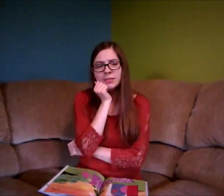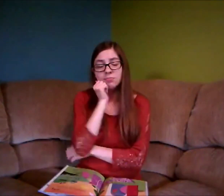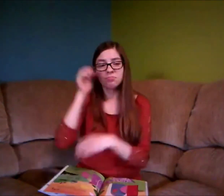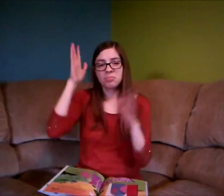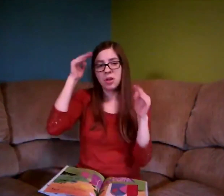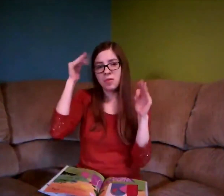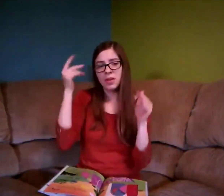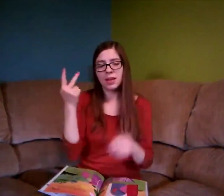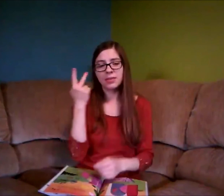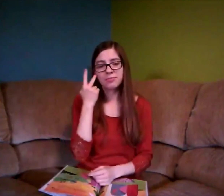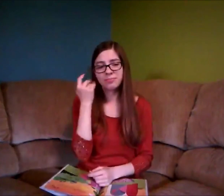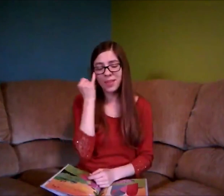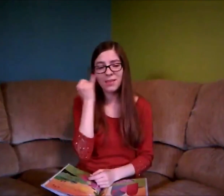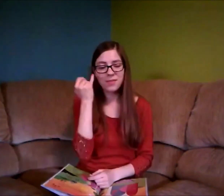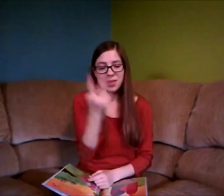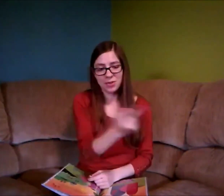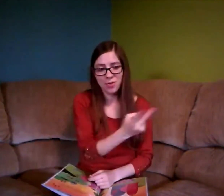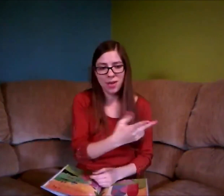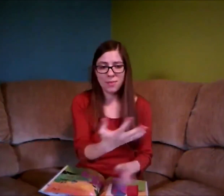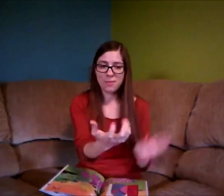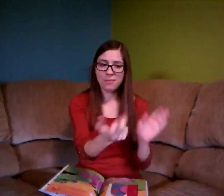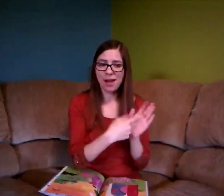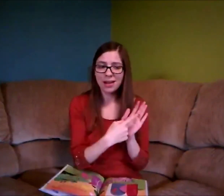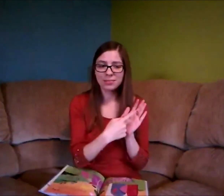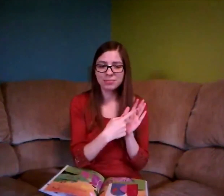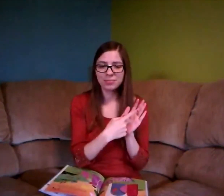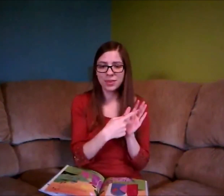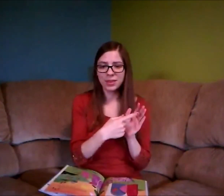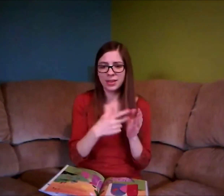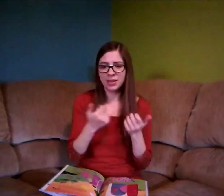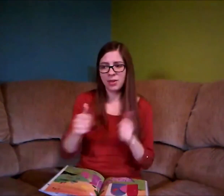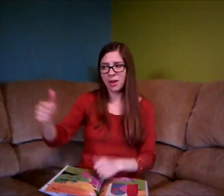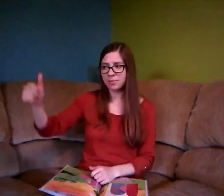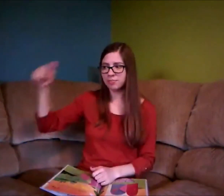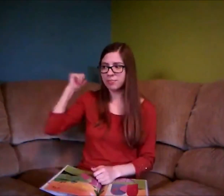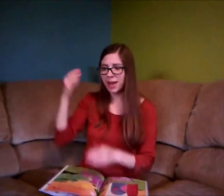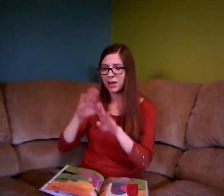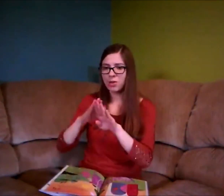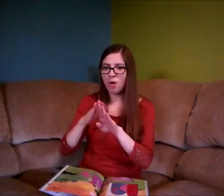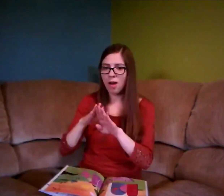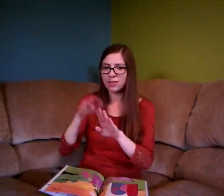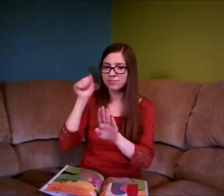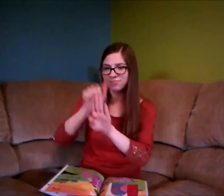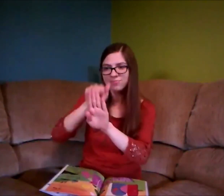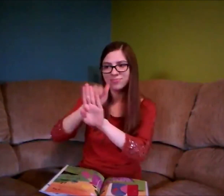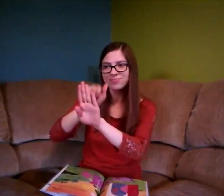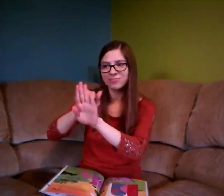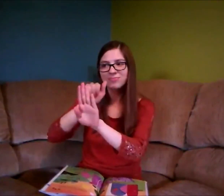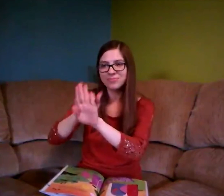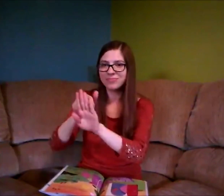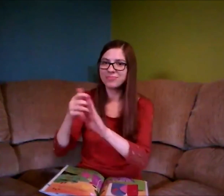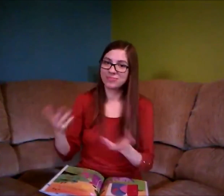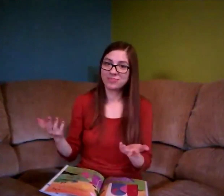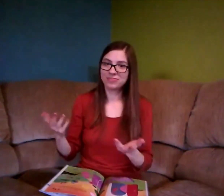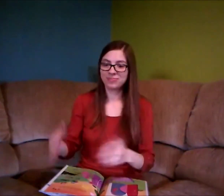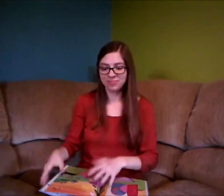"I hope if they come back for more, they'll think to knock on my back door."